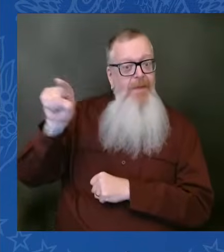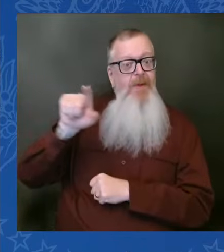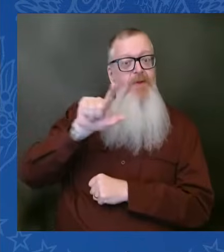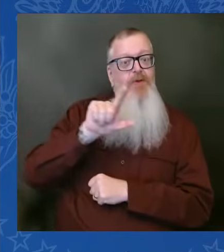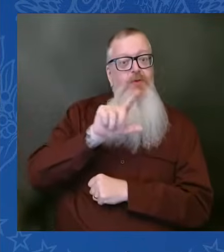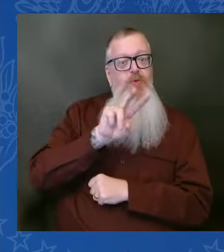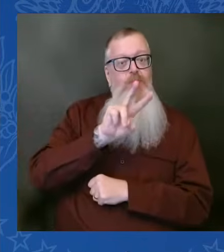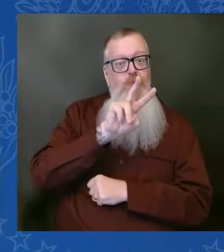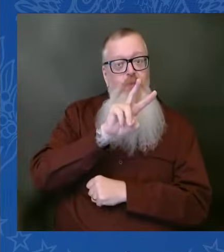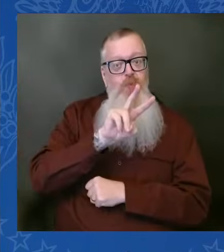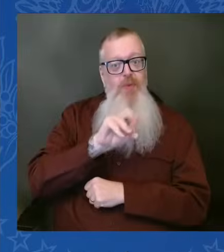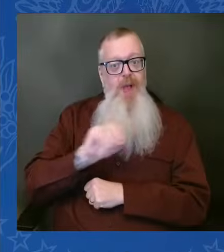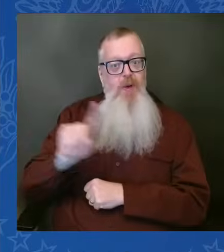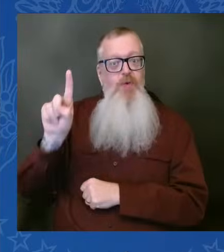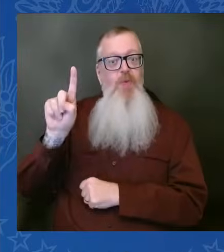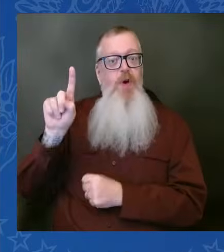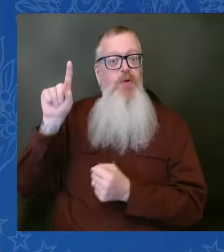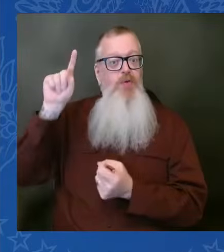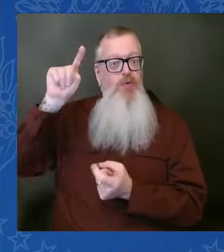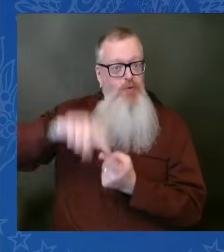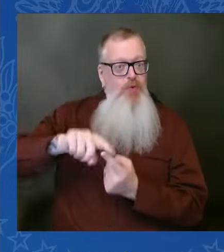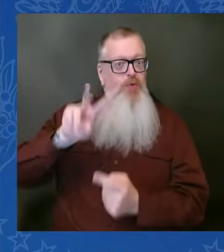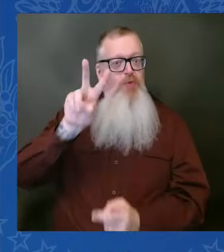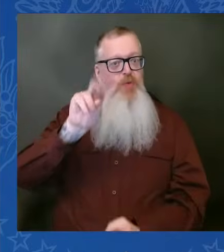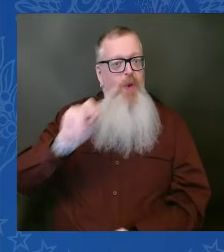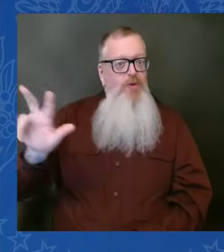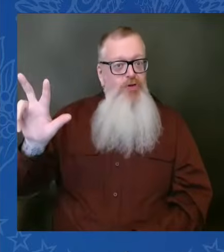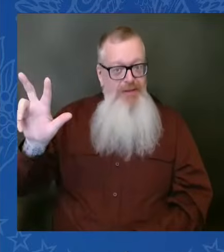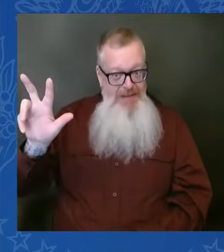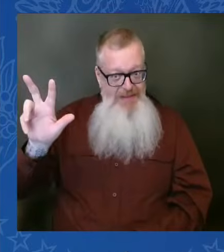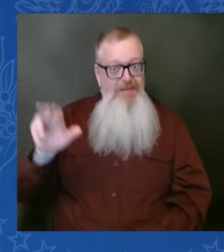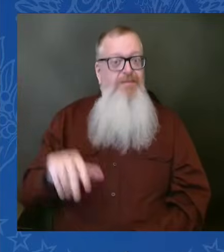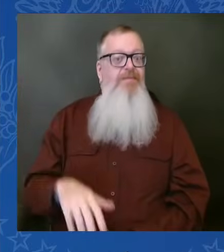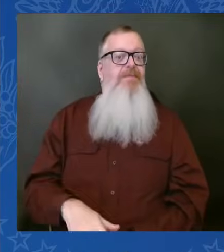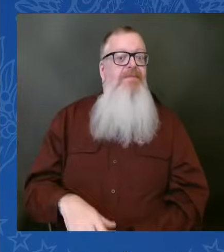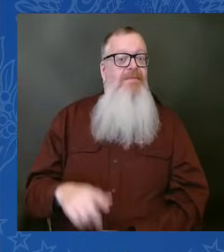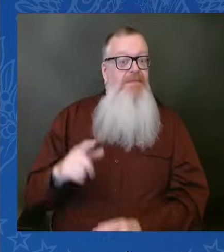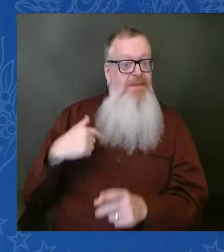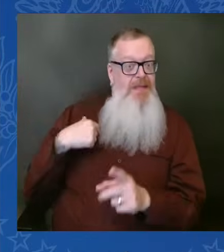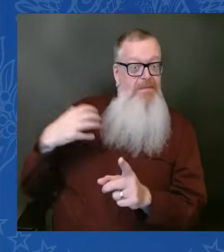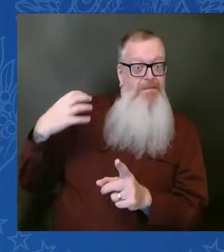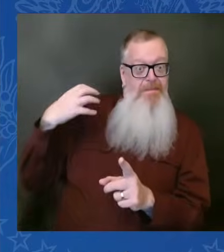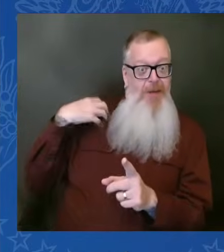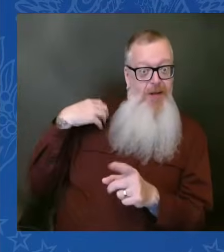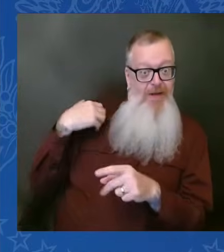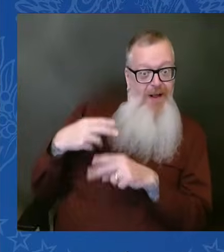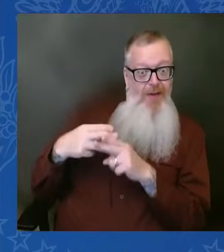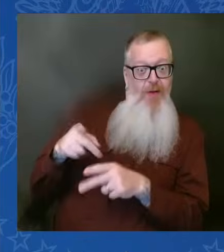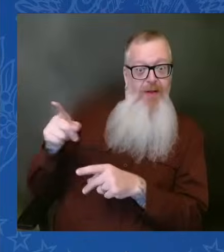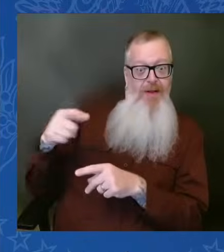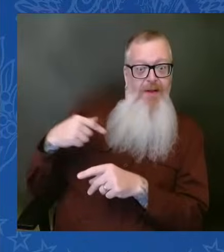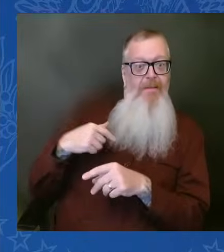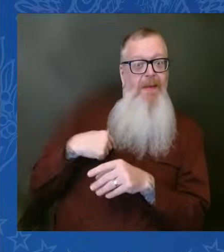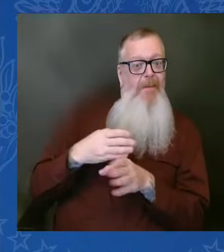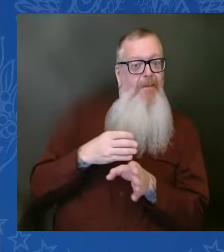So if I may, boss, this isn't just a professional honor. It's a personal pleasure to welcome you to Brookings.